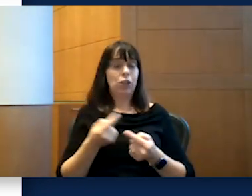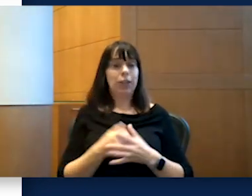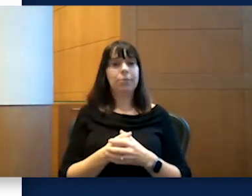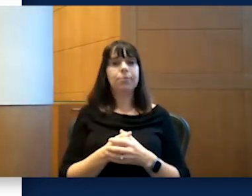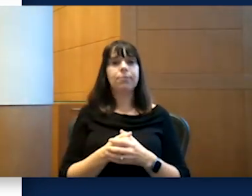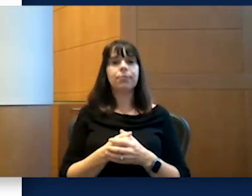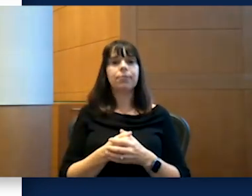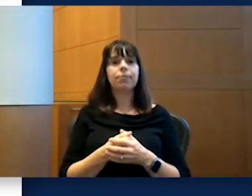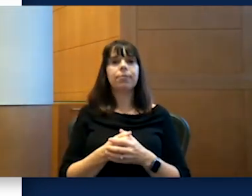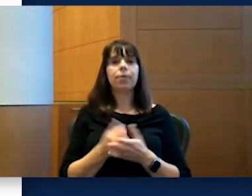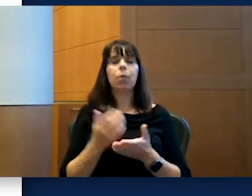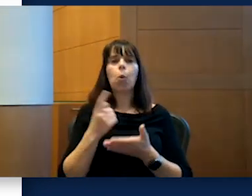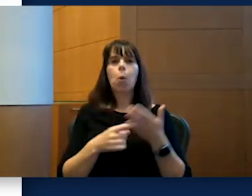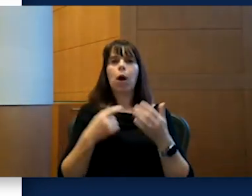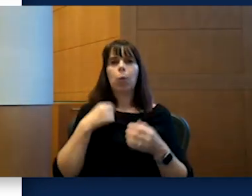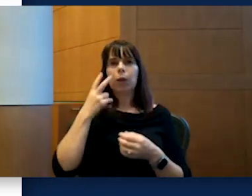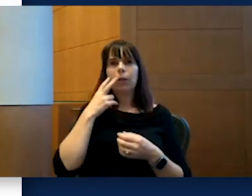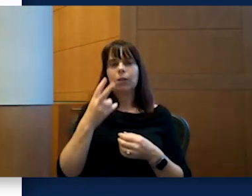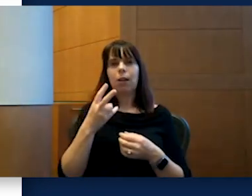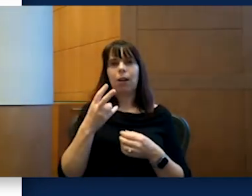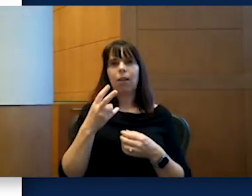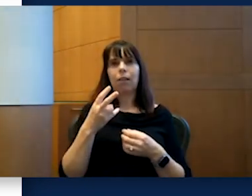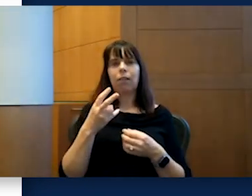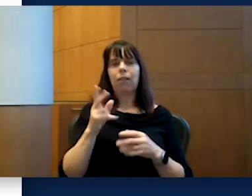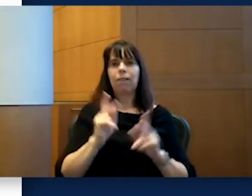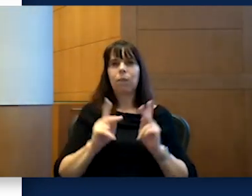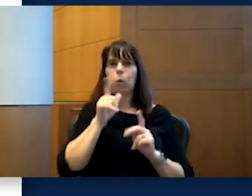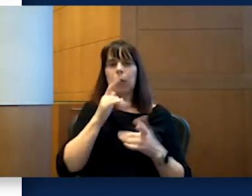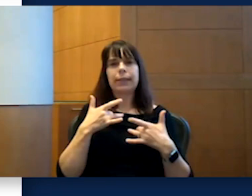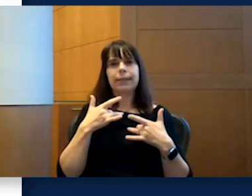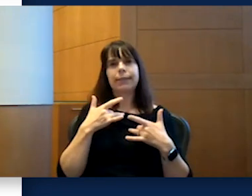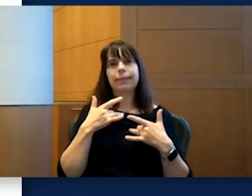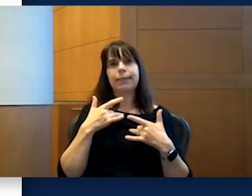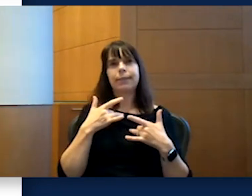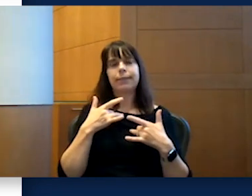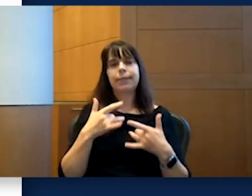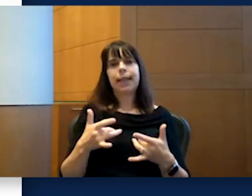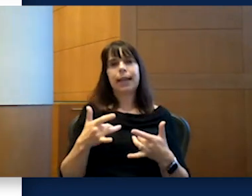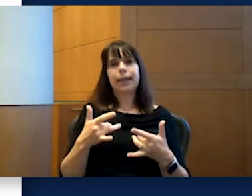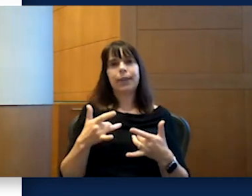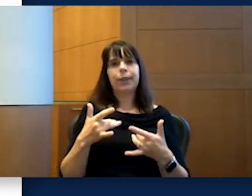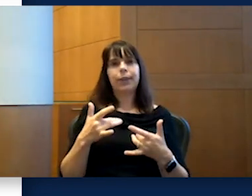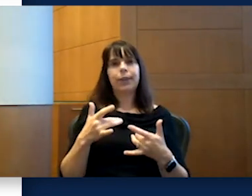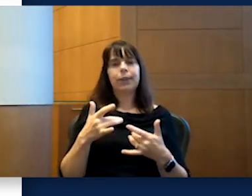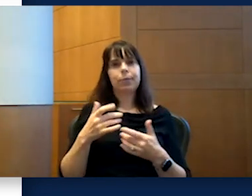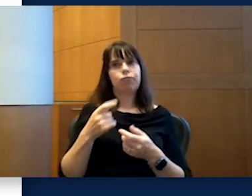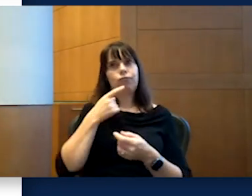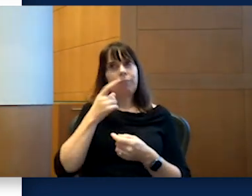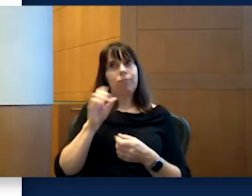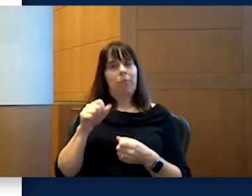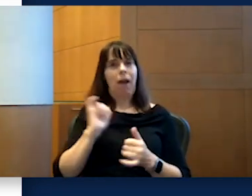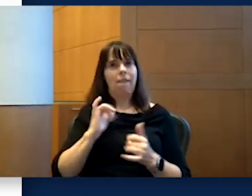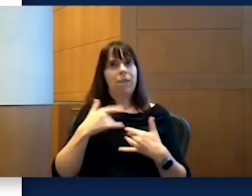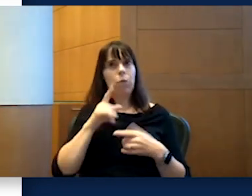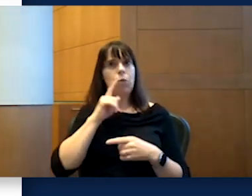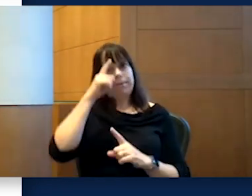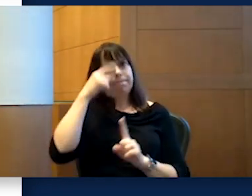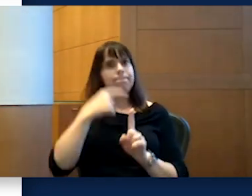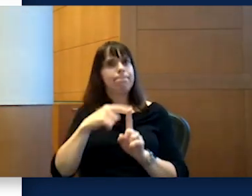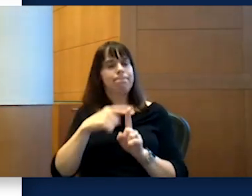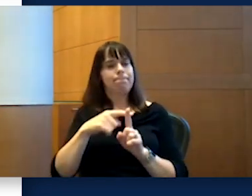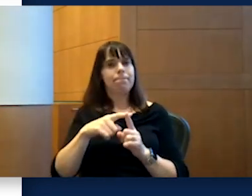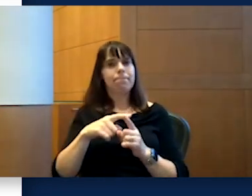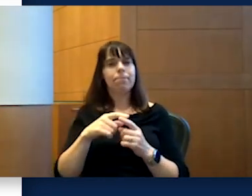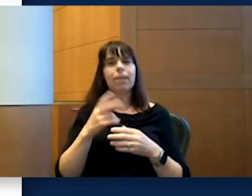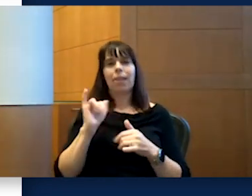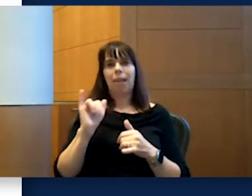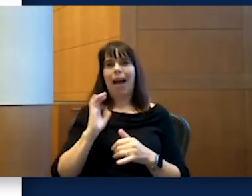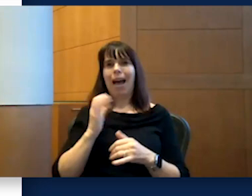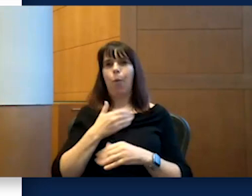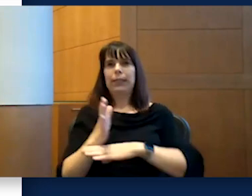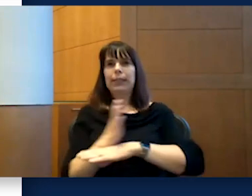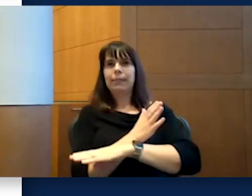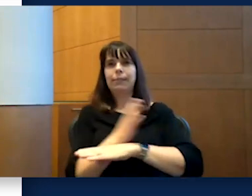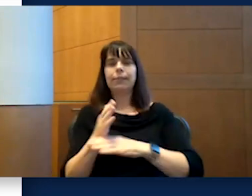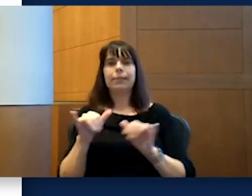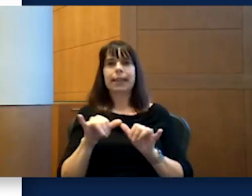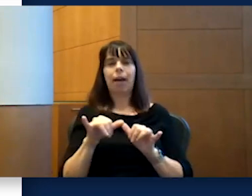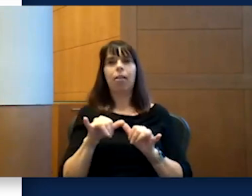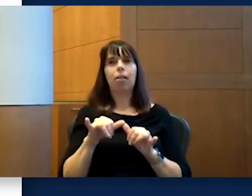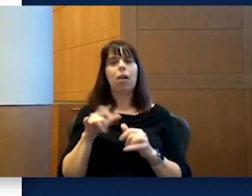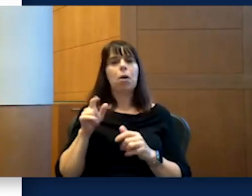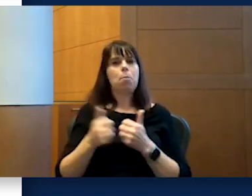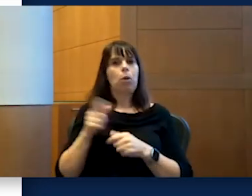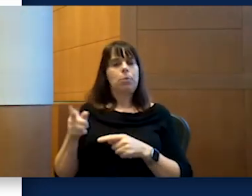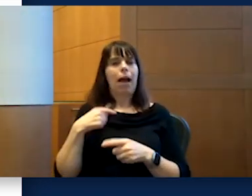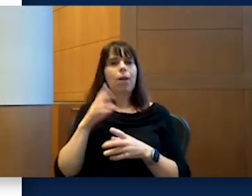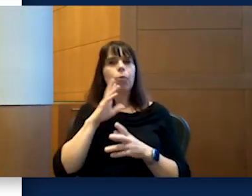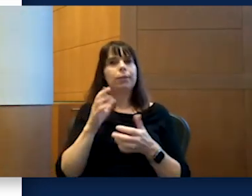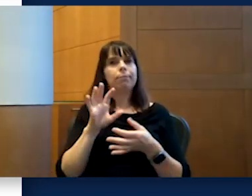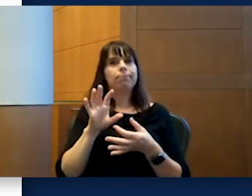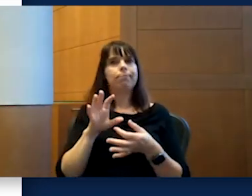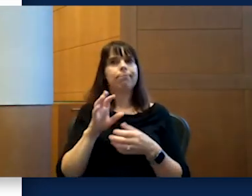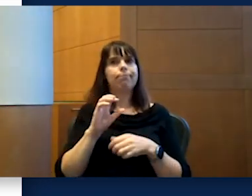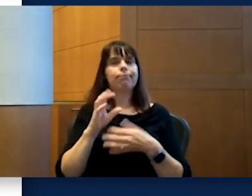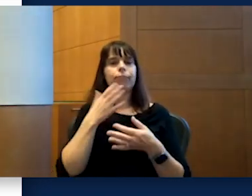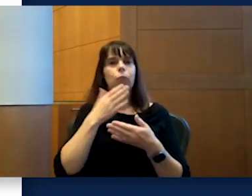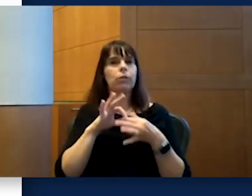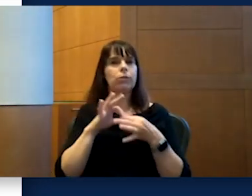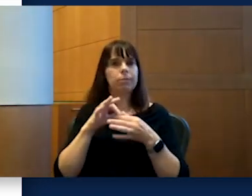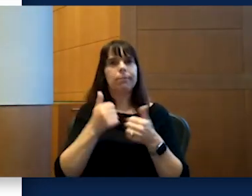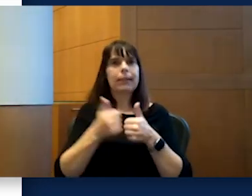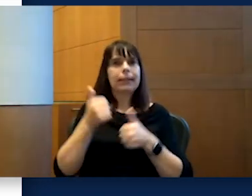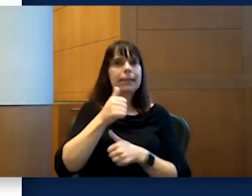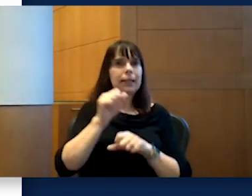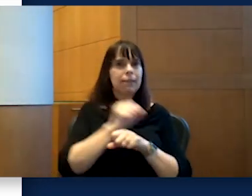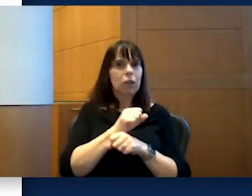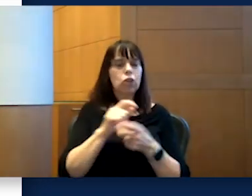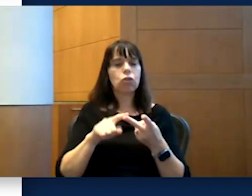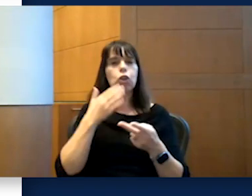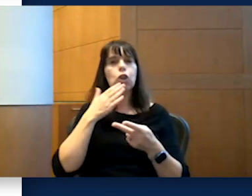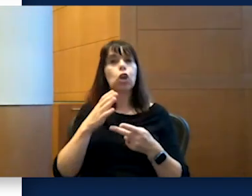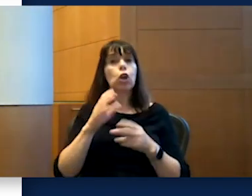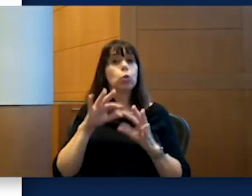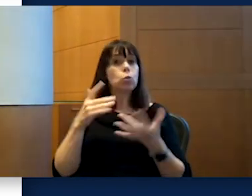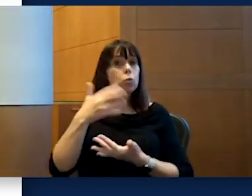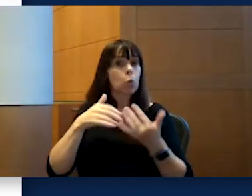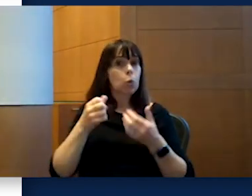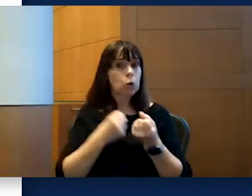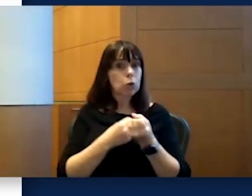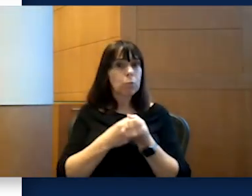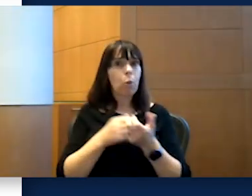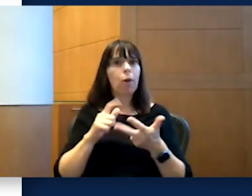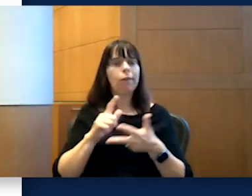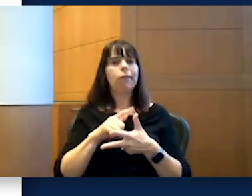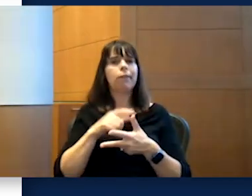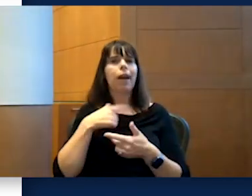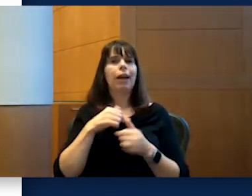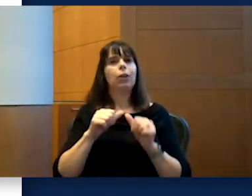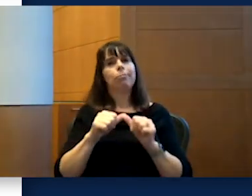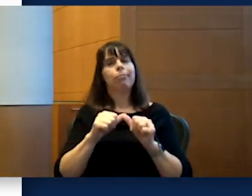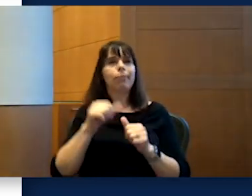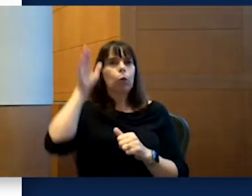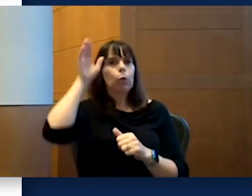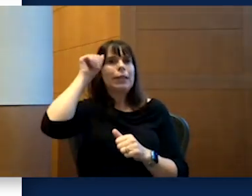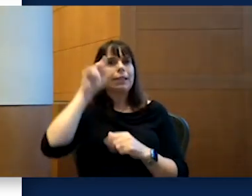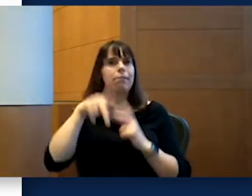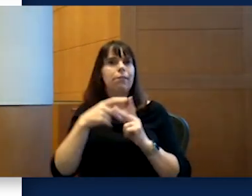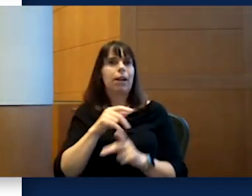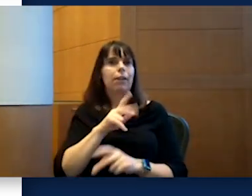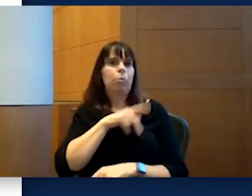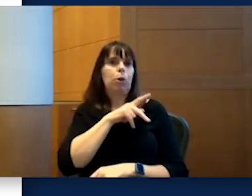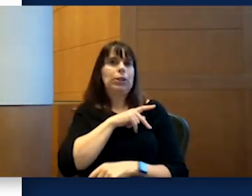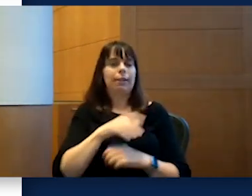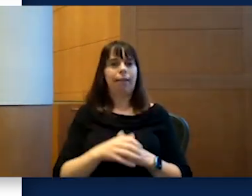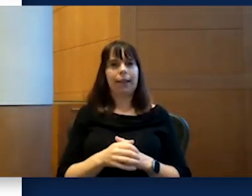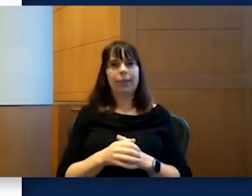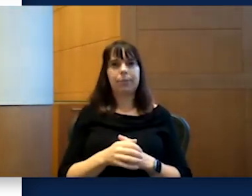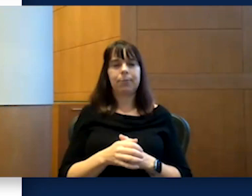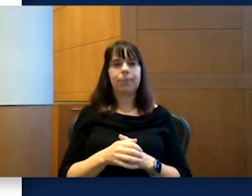And things that we found were that the folks that tended to endorse really high levels of psychological flourishing on the scale we used in the study had generally intact executive functioning, strong social support, and were characterized as having resilient personalities.